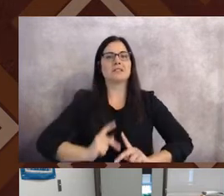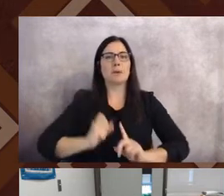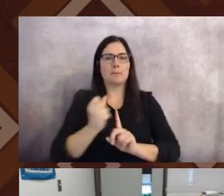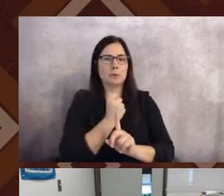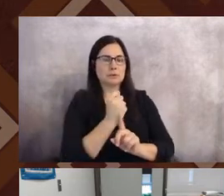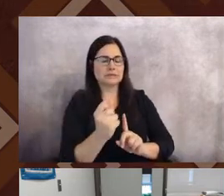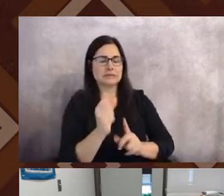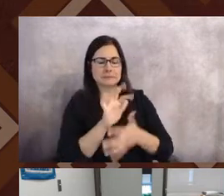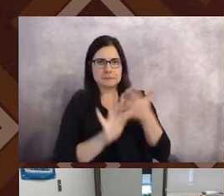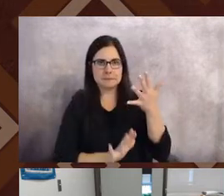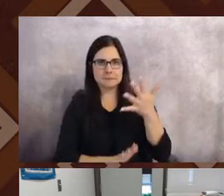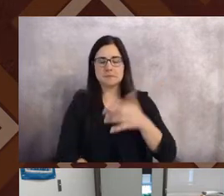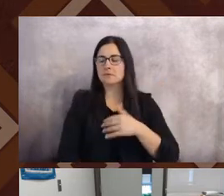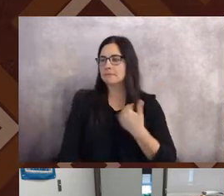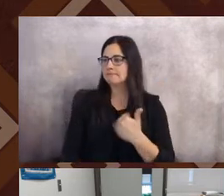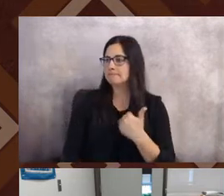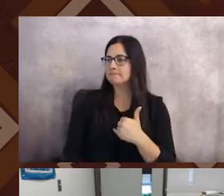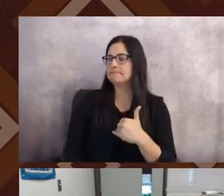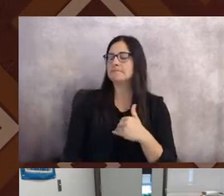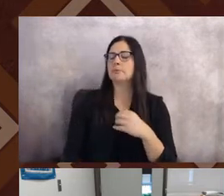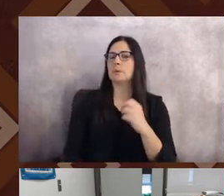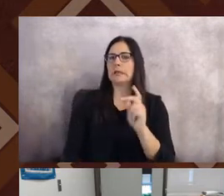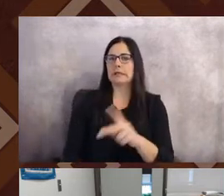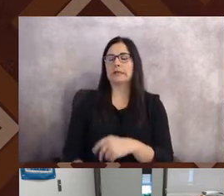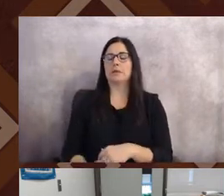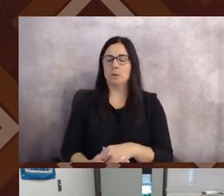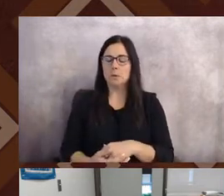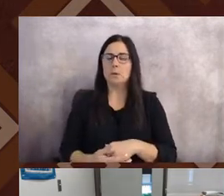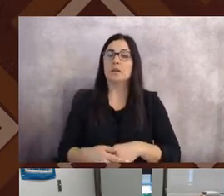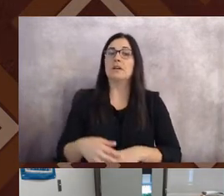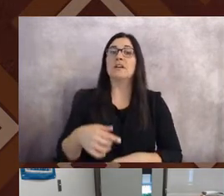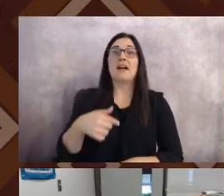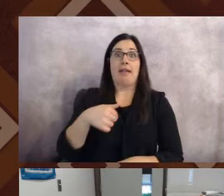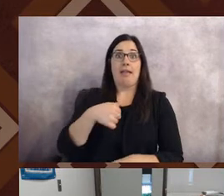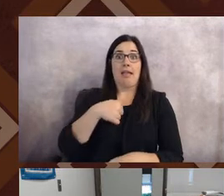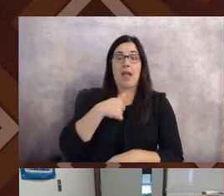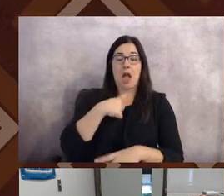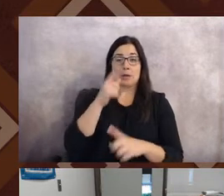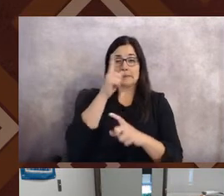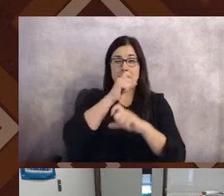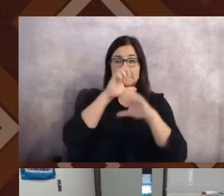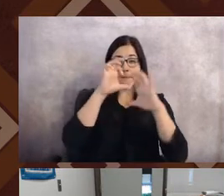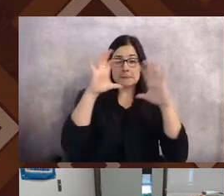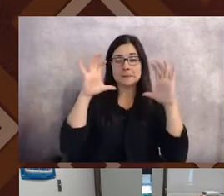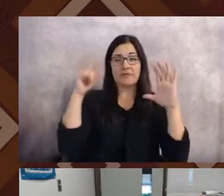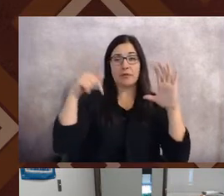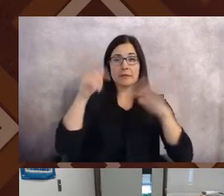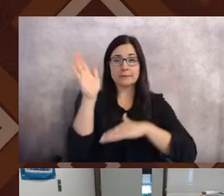OK, so when I was putting together this presentation